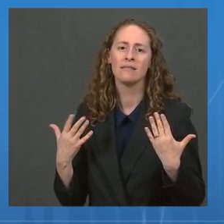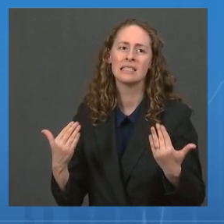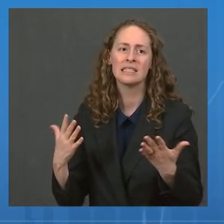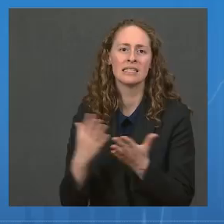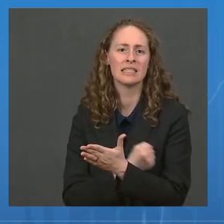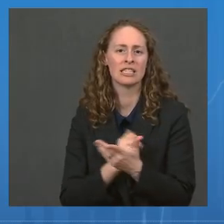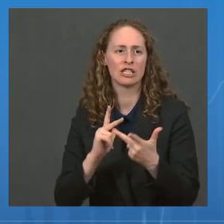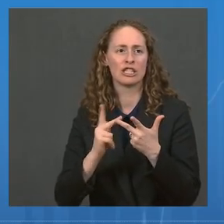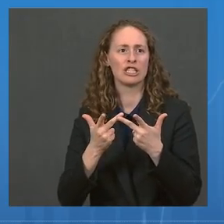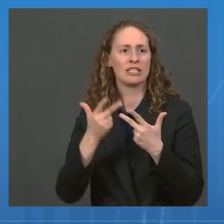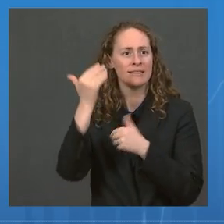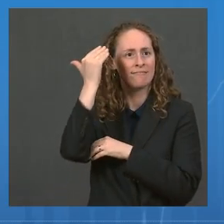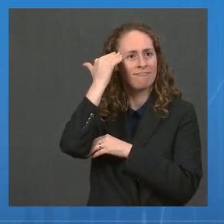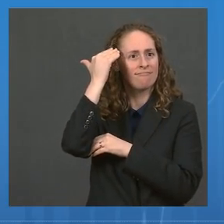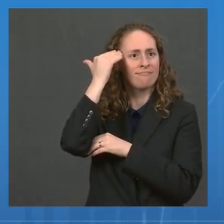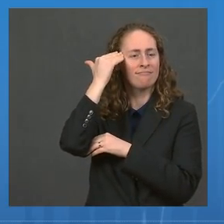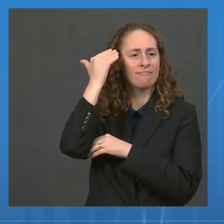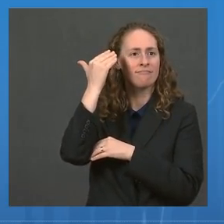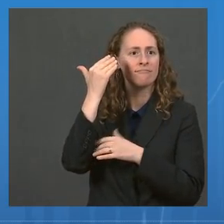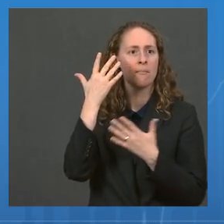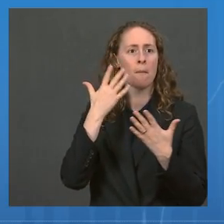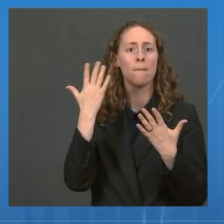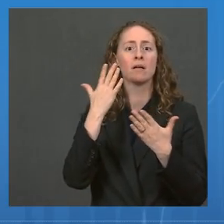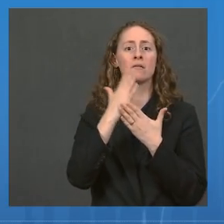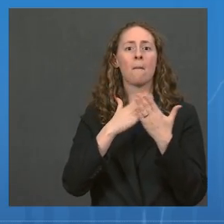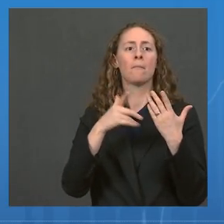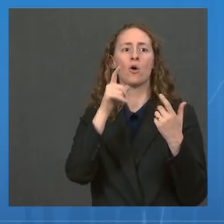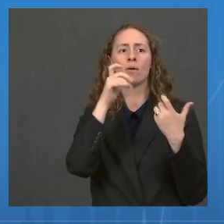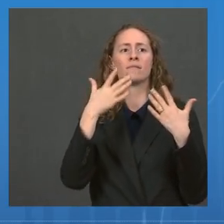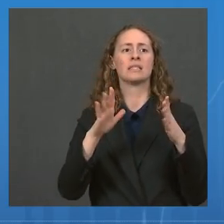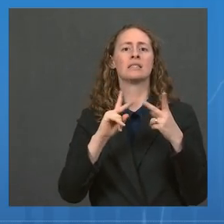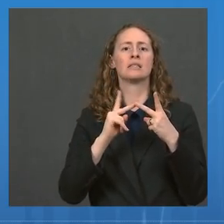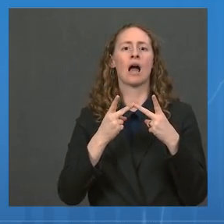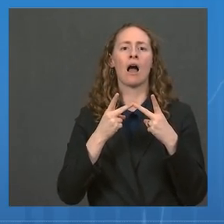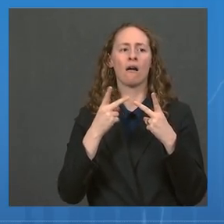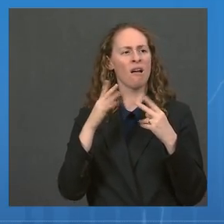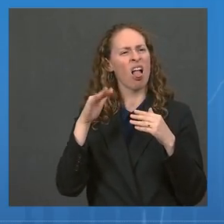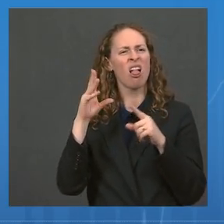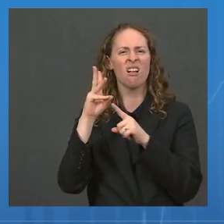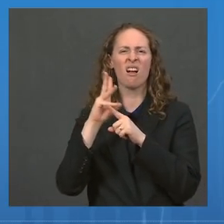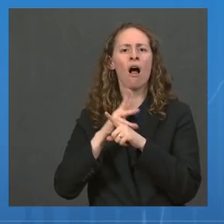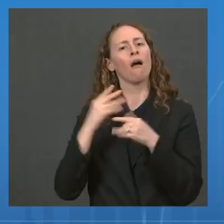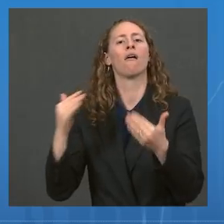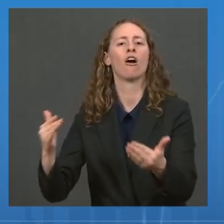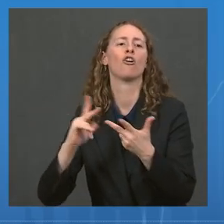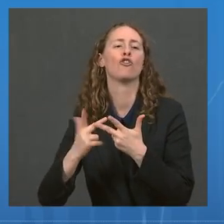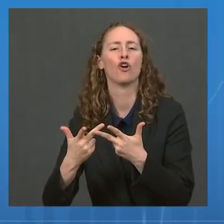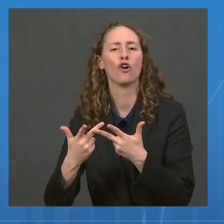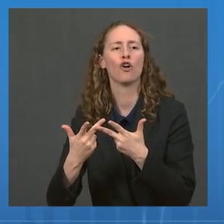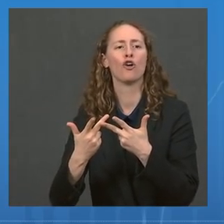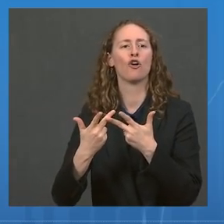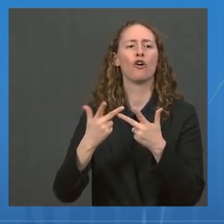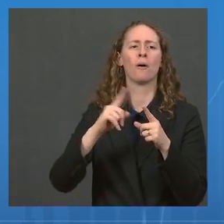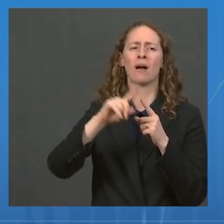to not wait for the six-month period of time. There's an immunological reason why it's important to wait: